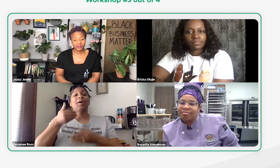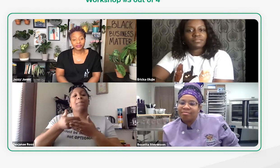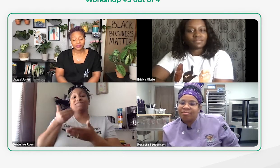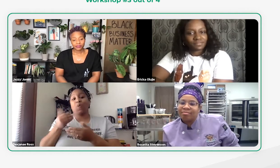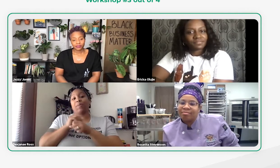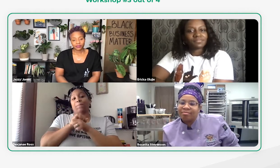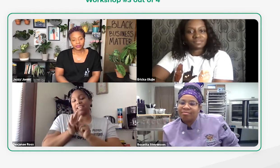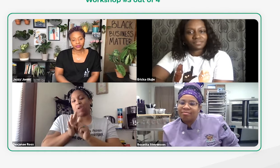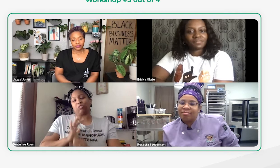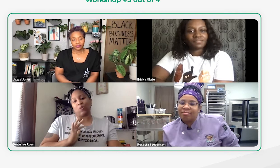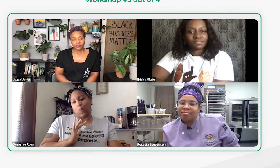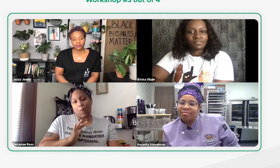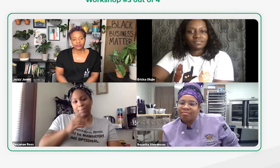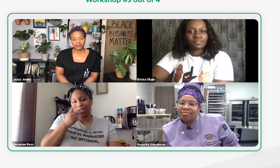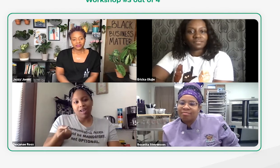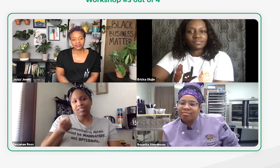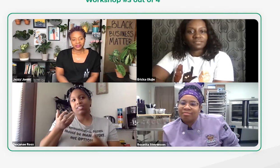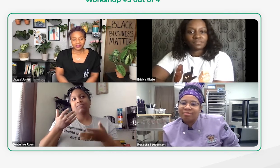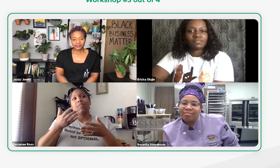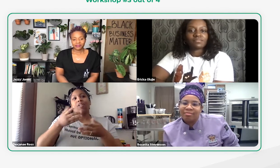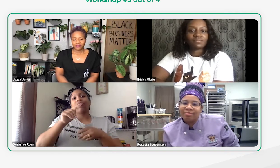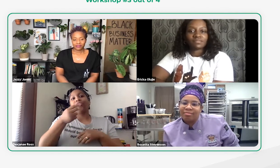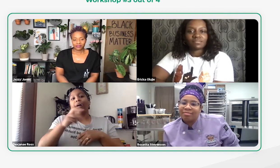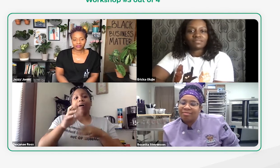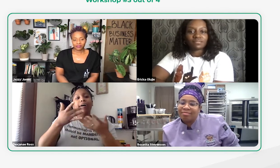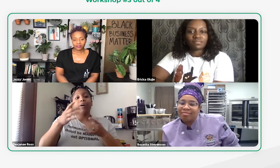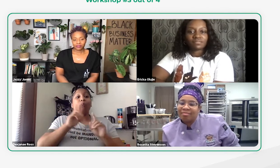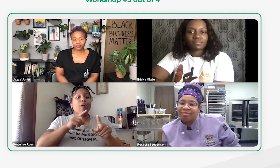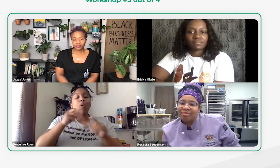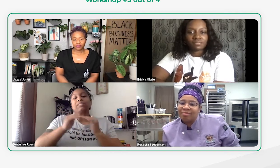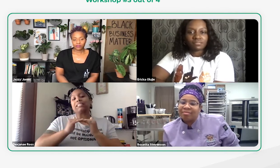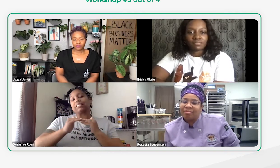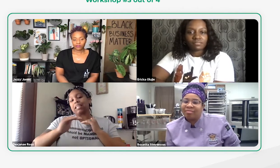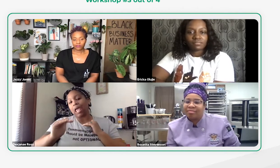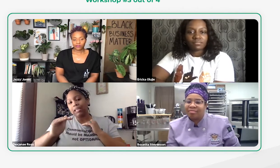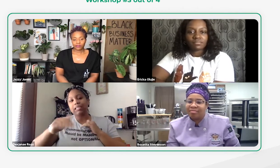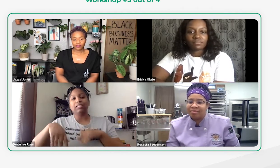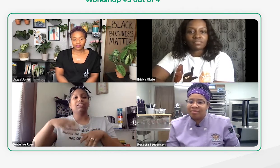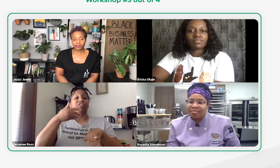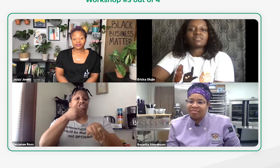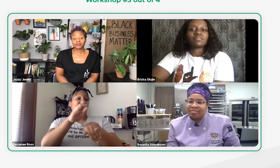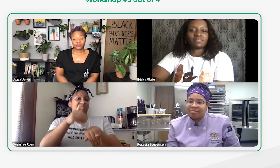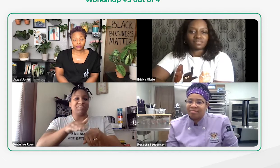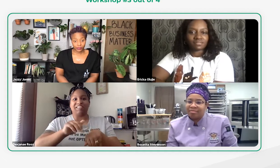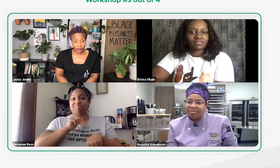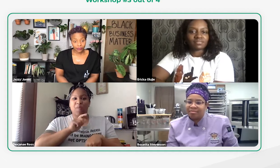It was a learning experience before the pandemic. I would say my